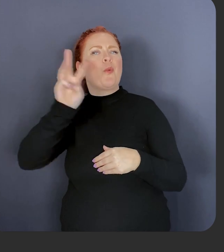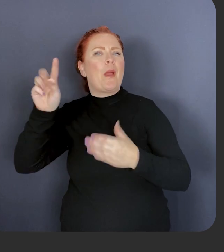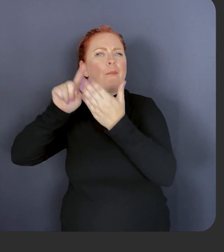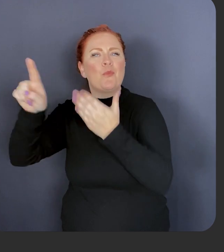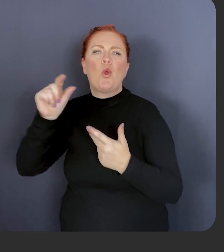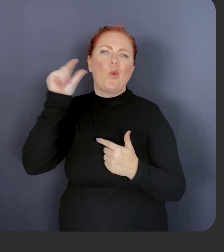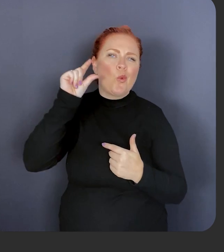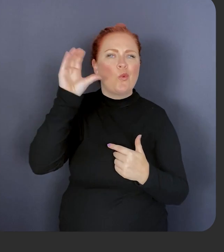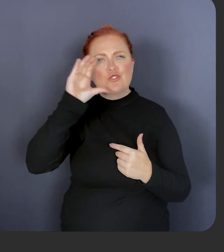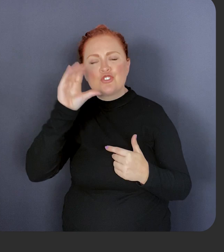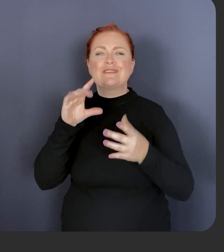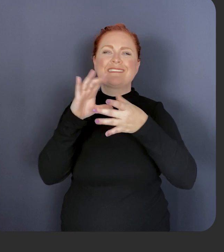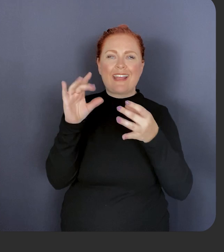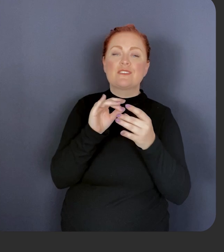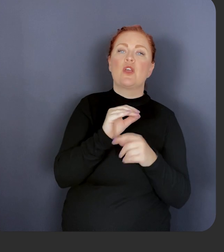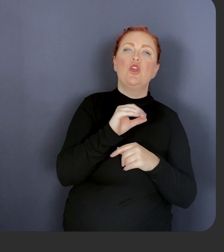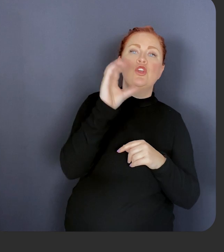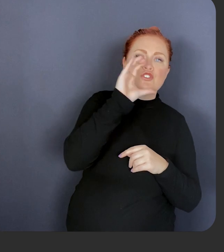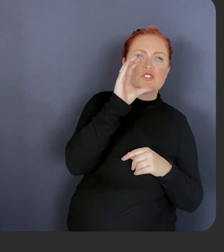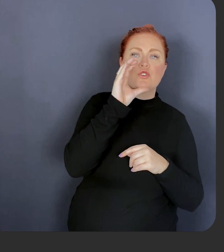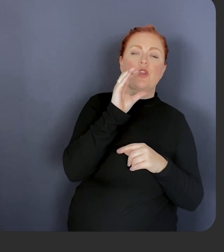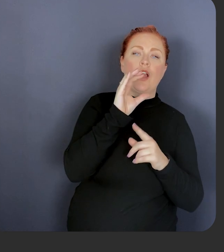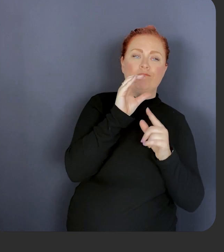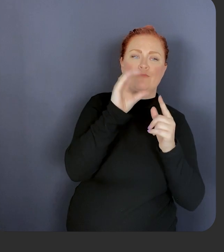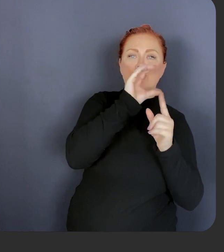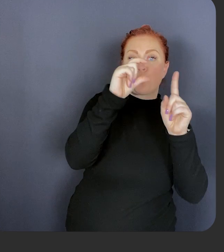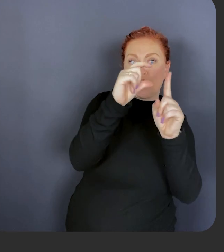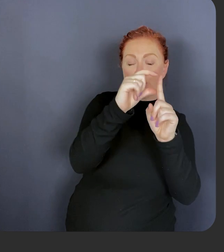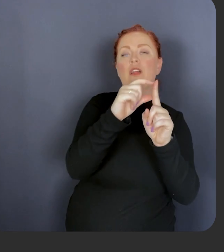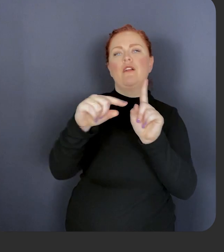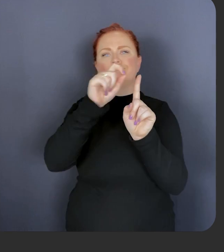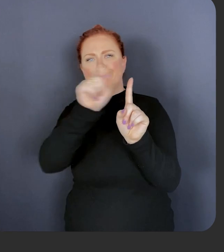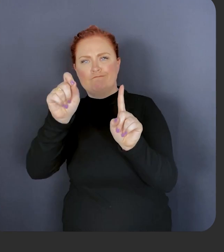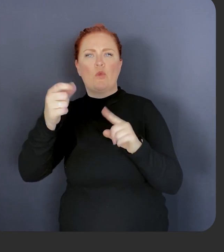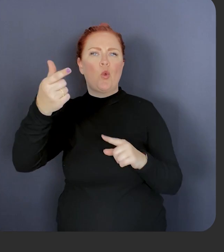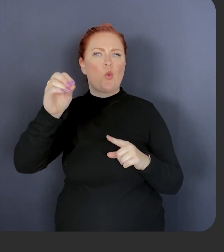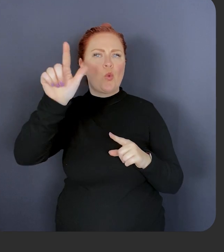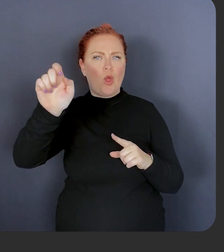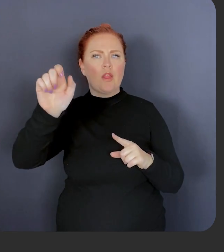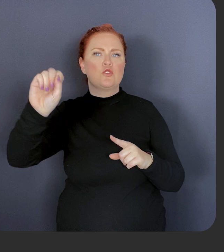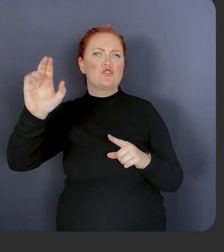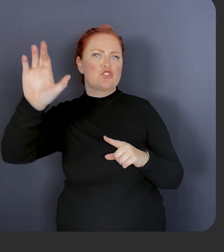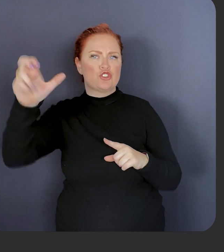Again, Google Search will say what the search term is and then Google Search. So conveying the most important or most specific